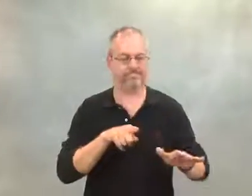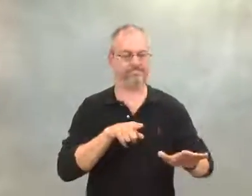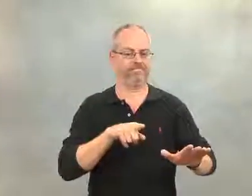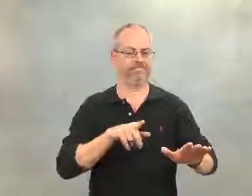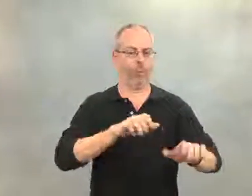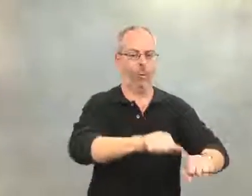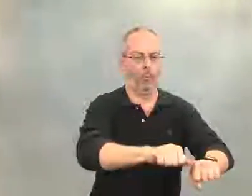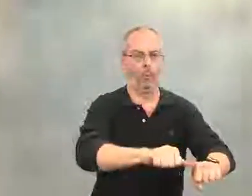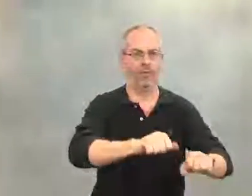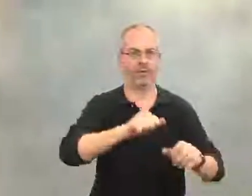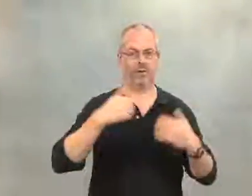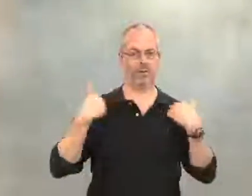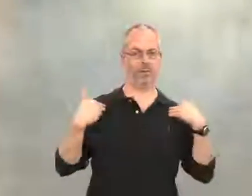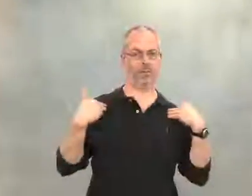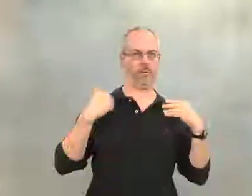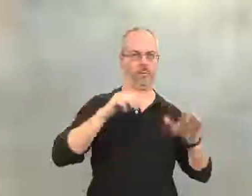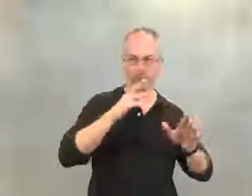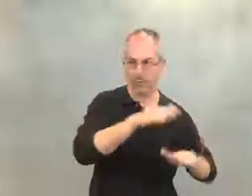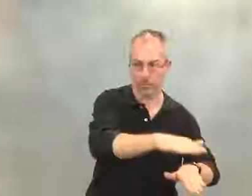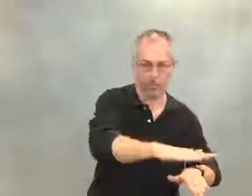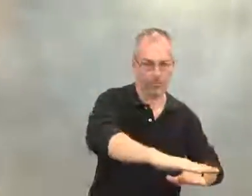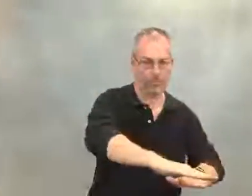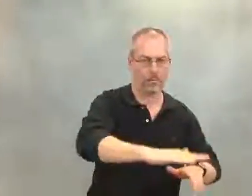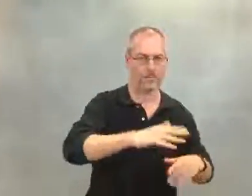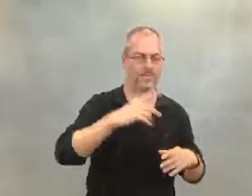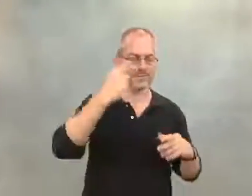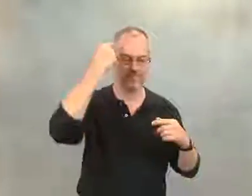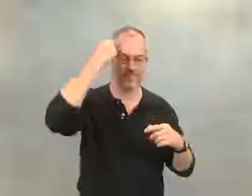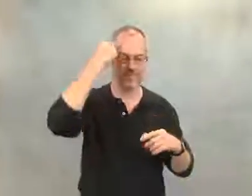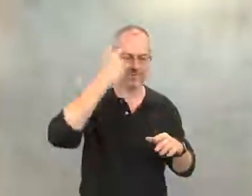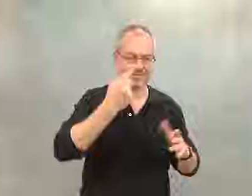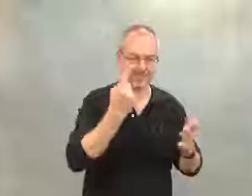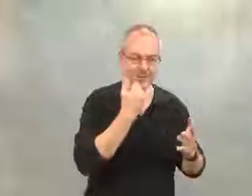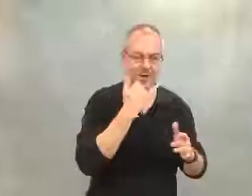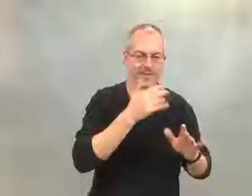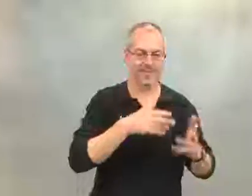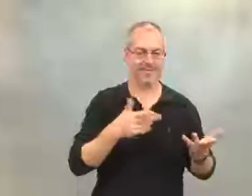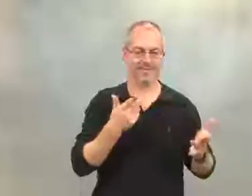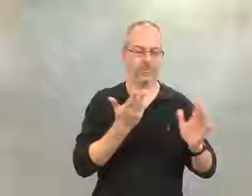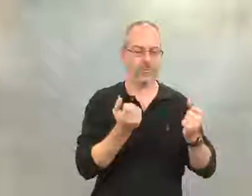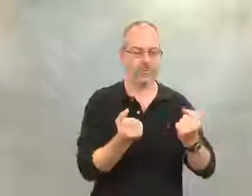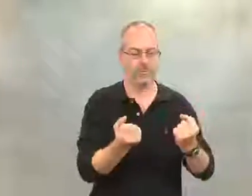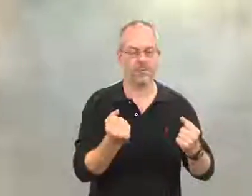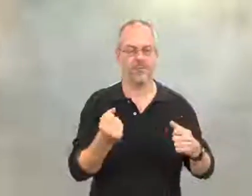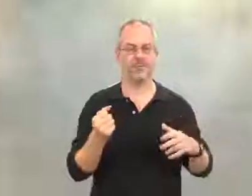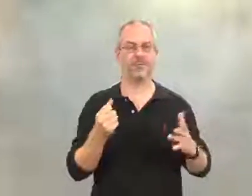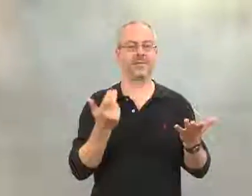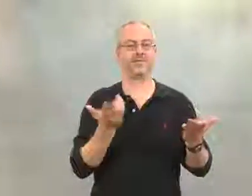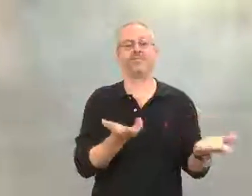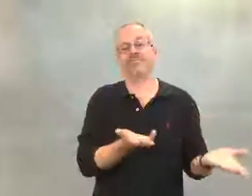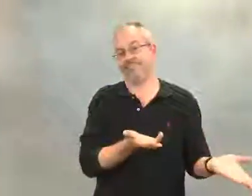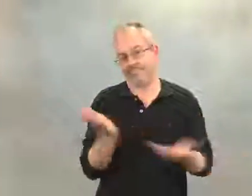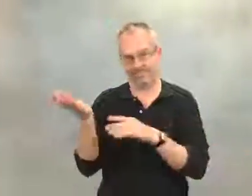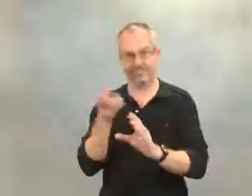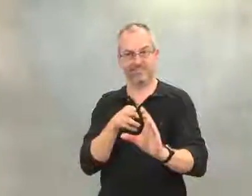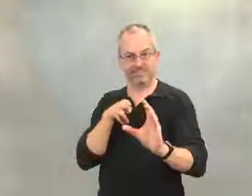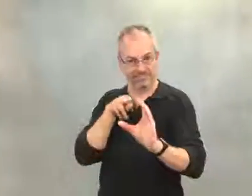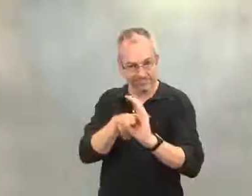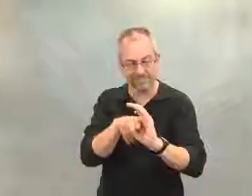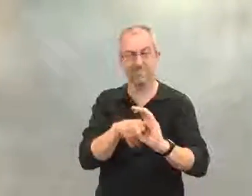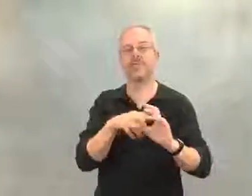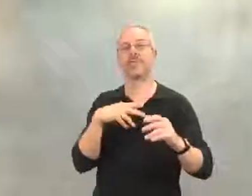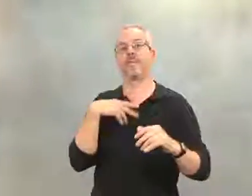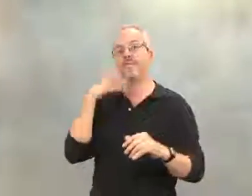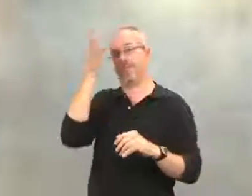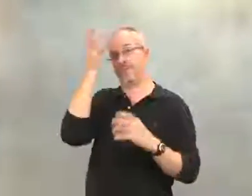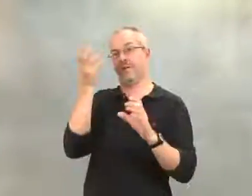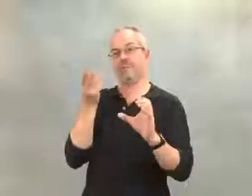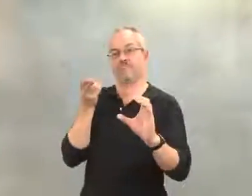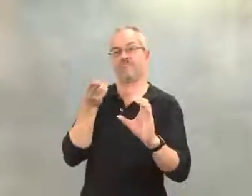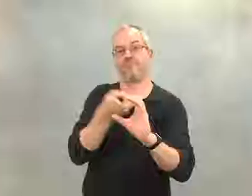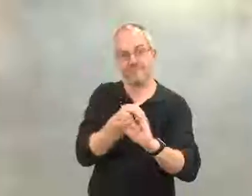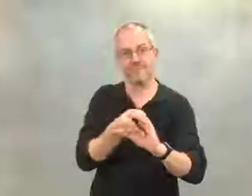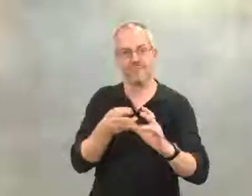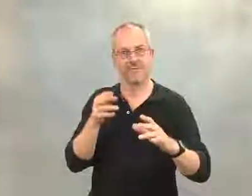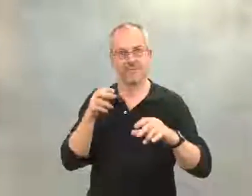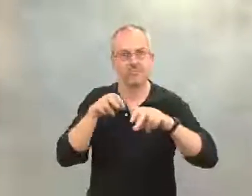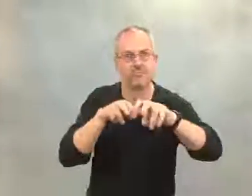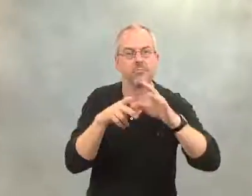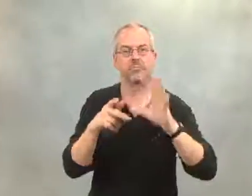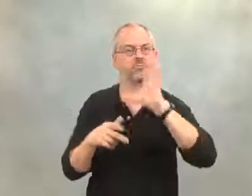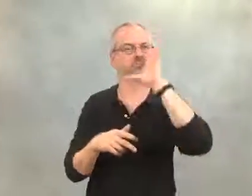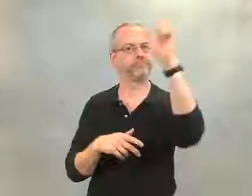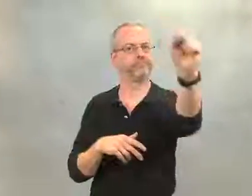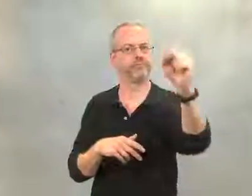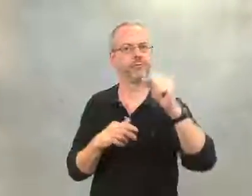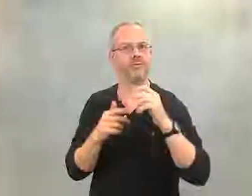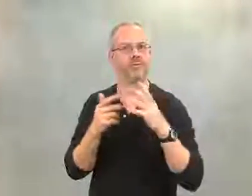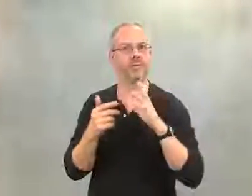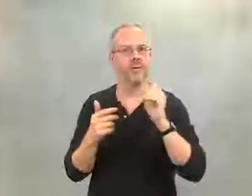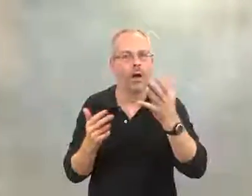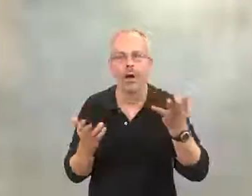They held my shoulders down. They said there was something with the brain.